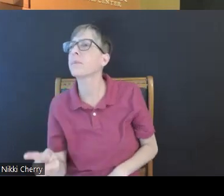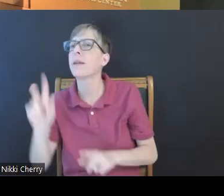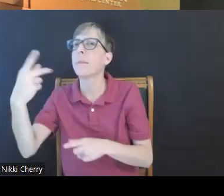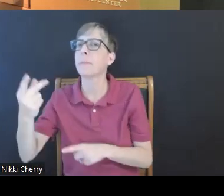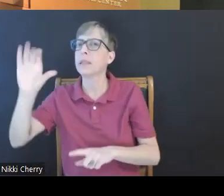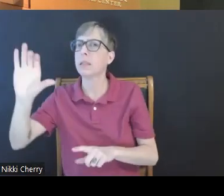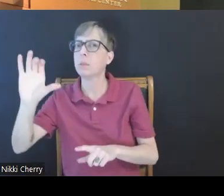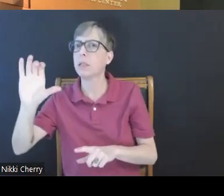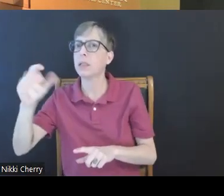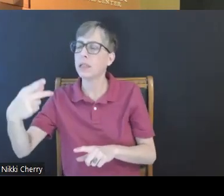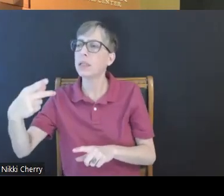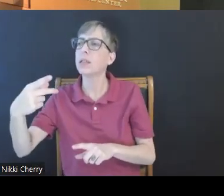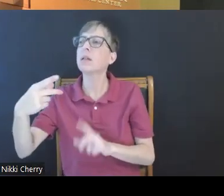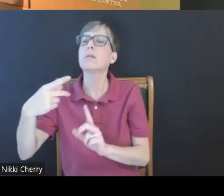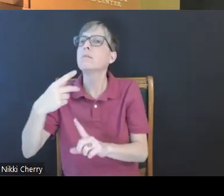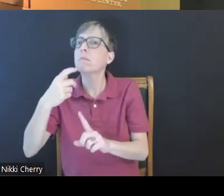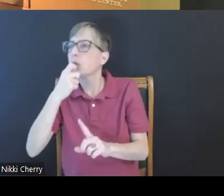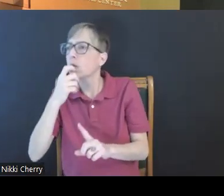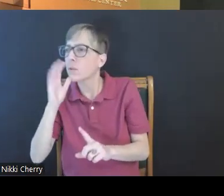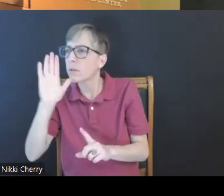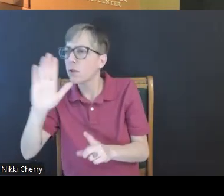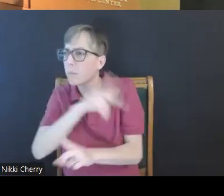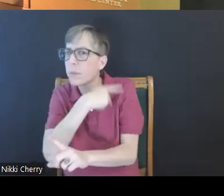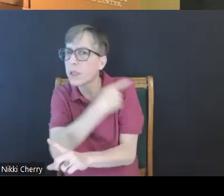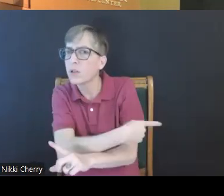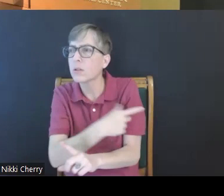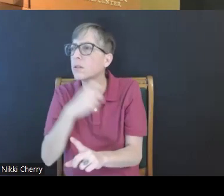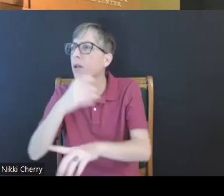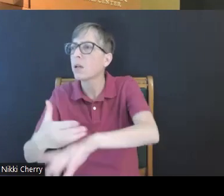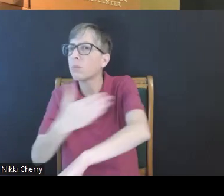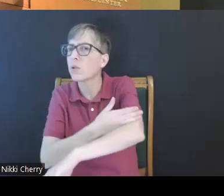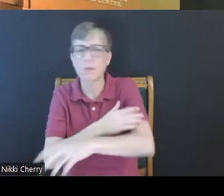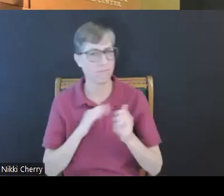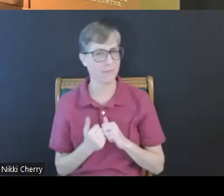not yet getting better how would you know that if you have a panel of 1,500 patients you can't keep